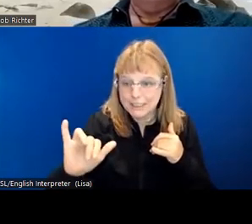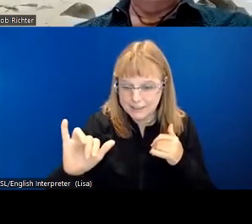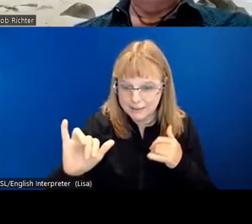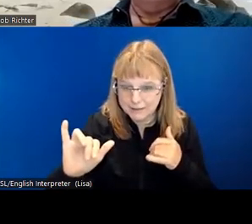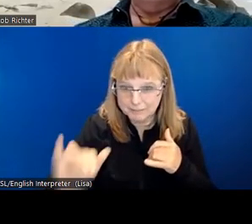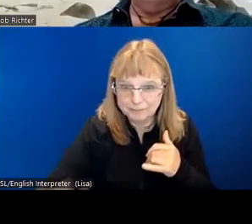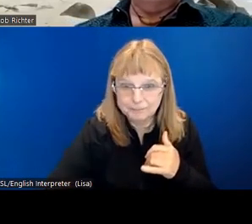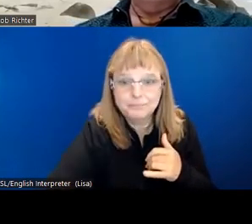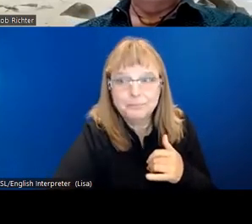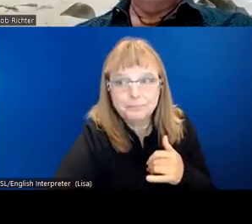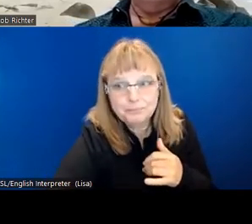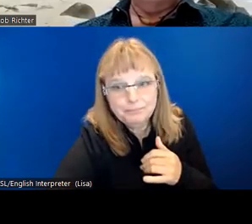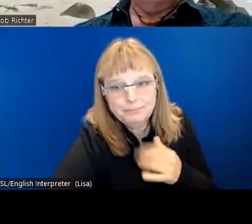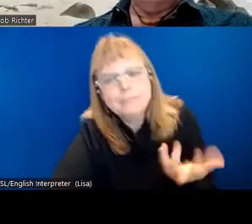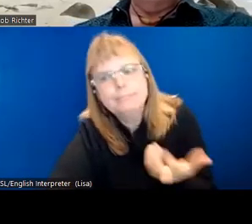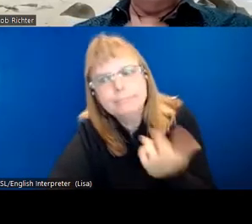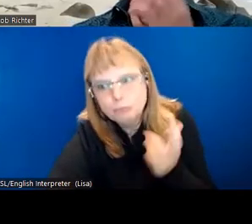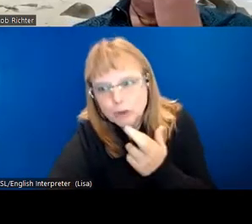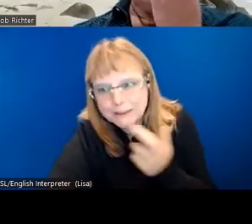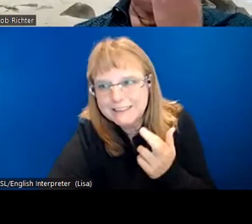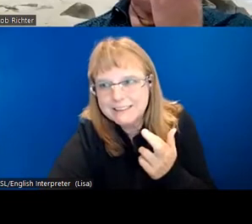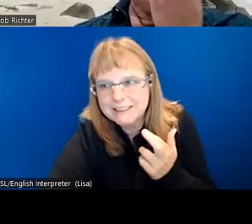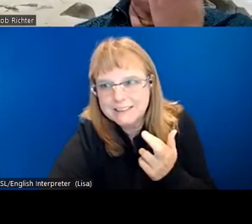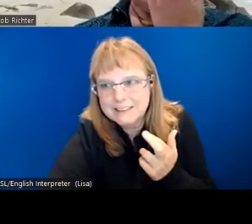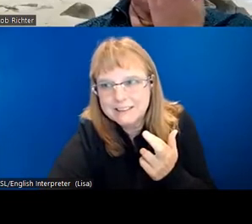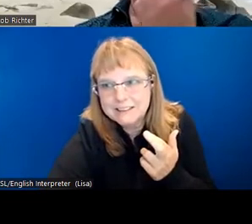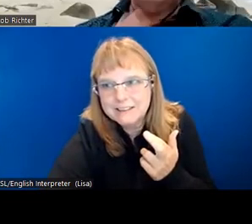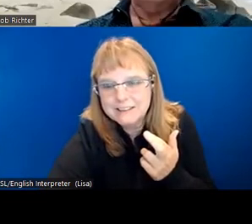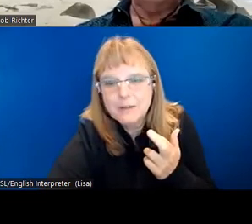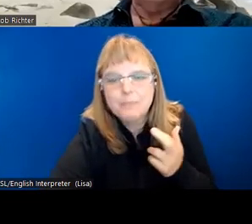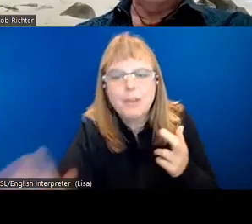as reasons to attend in kind of an overarching thing.